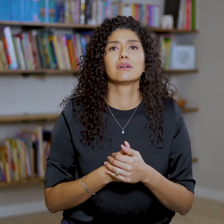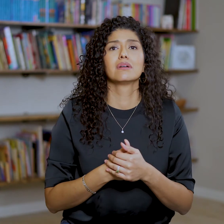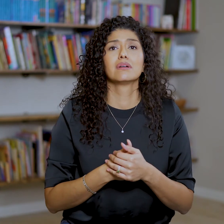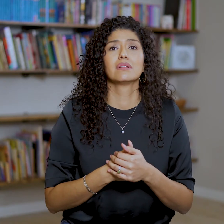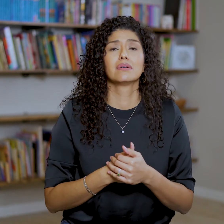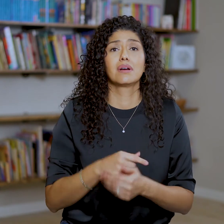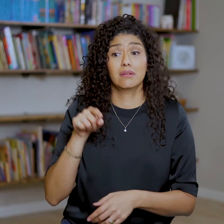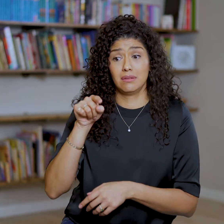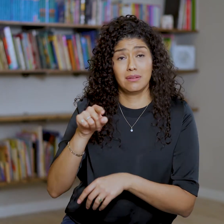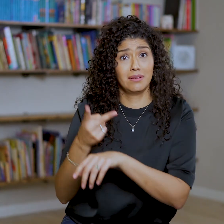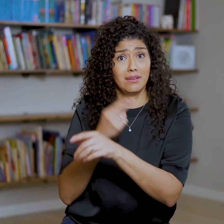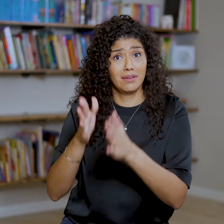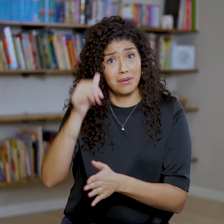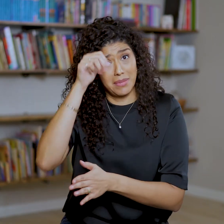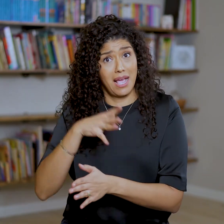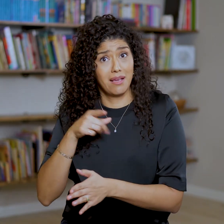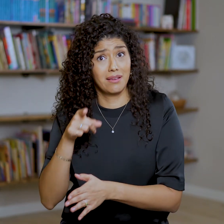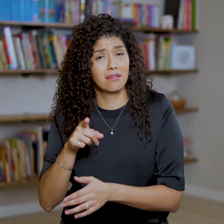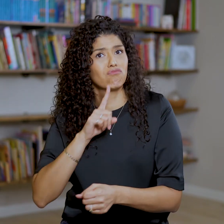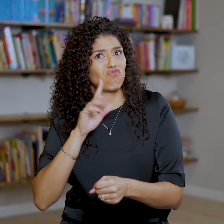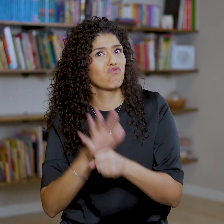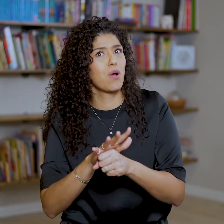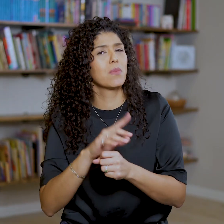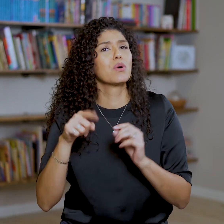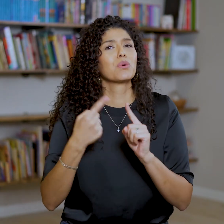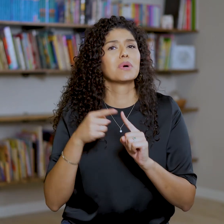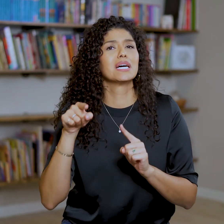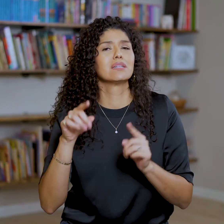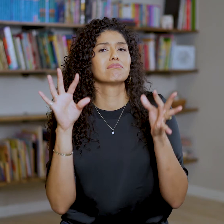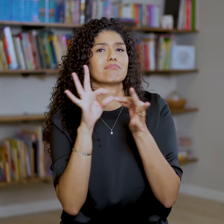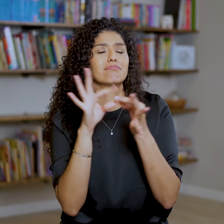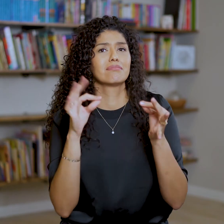The shepherd confirms this when he says,